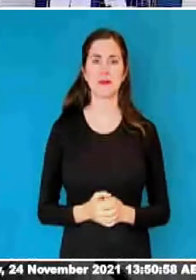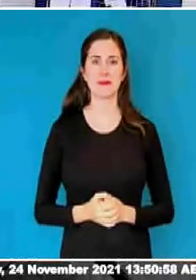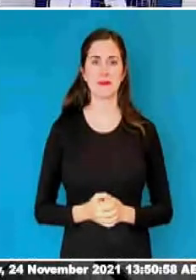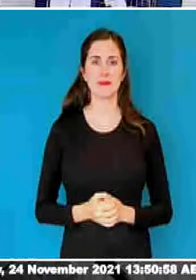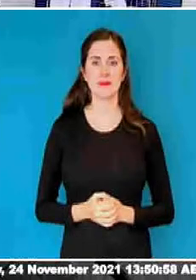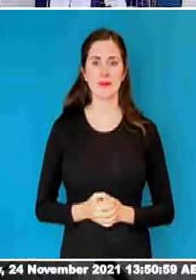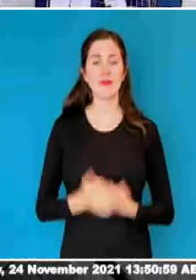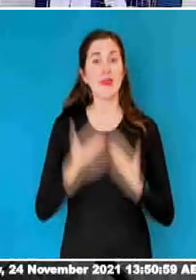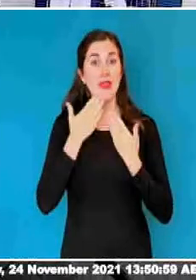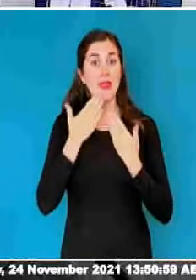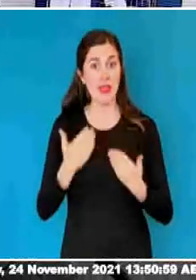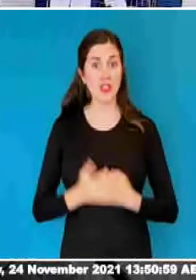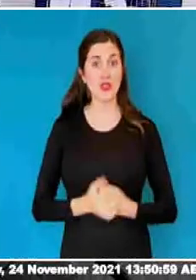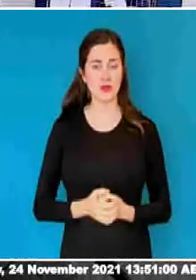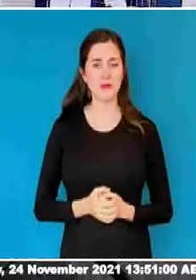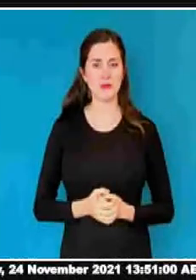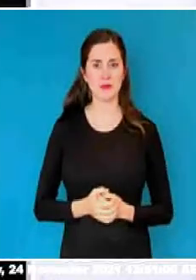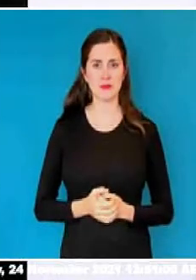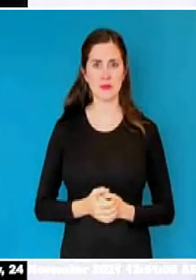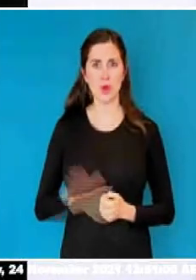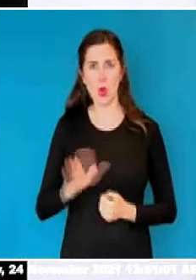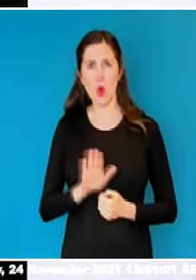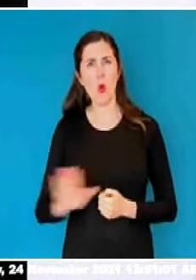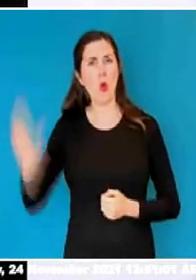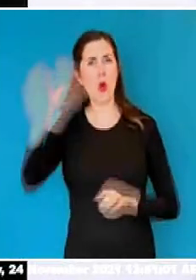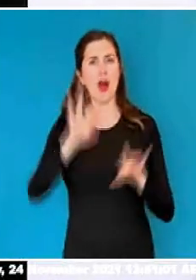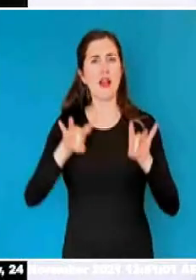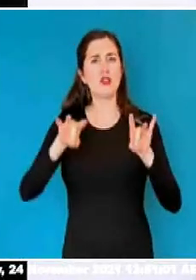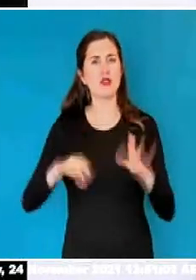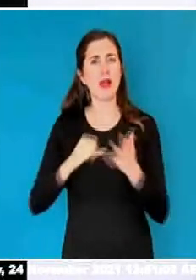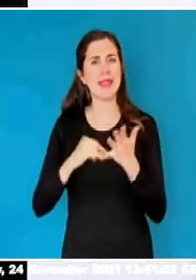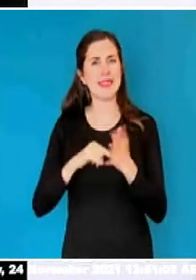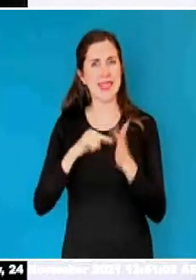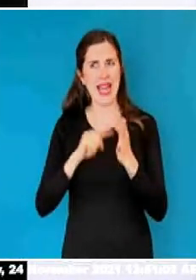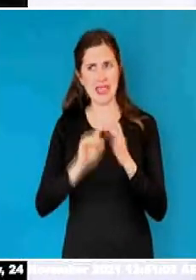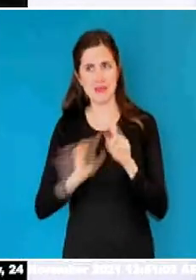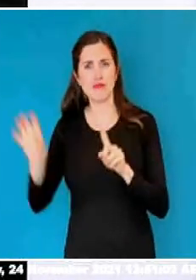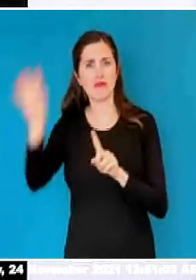Commissioners, all Australian States and Territories have laws that impose duties on